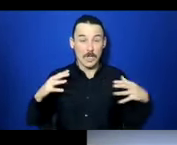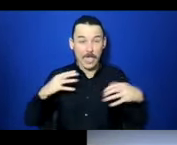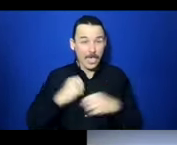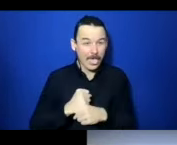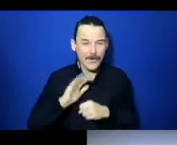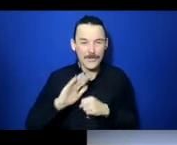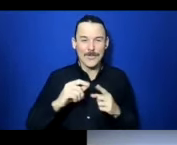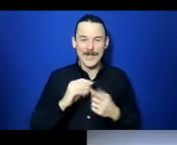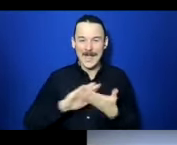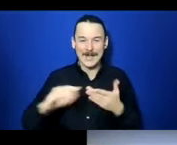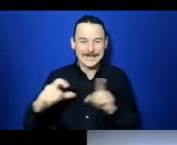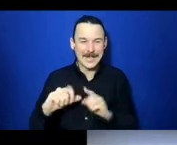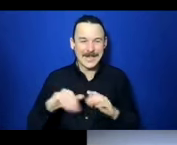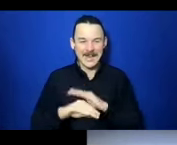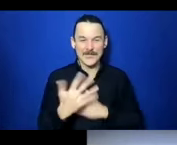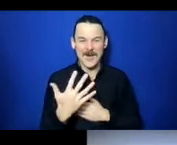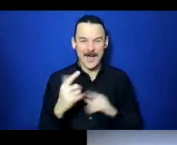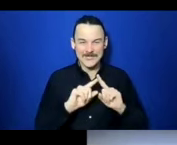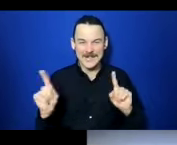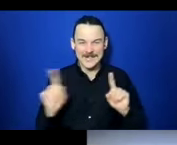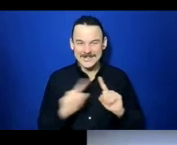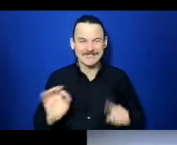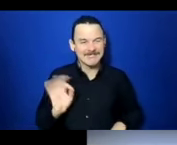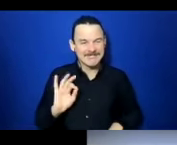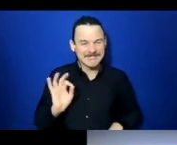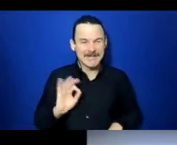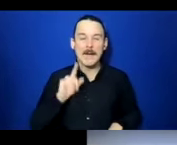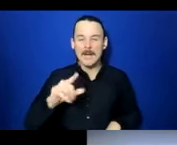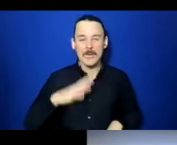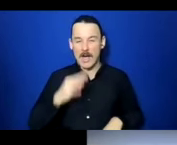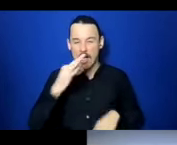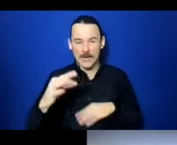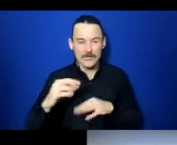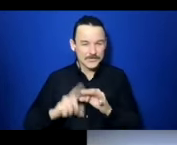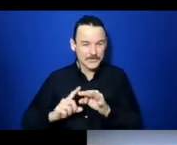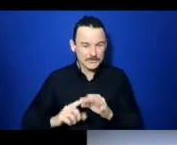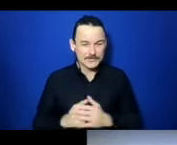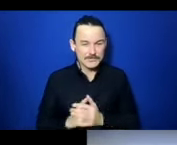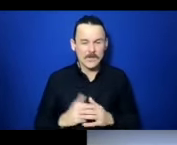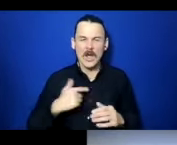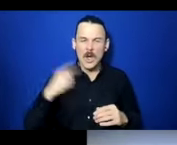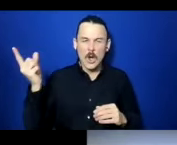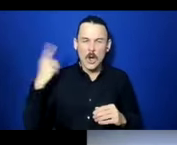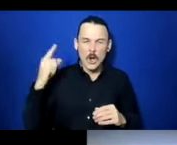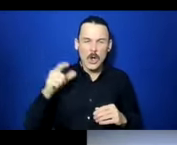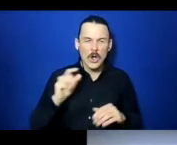here's the set up for your question. I once heard of someone in the US who is a part of the team